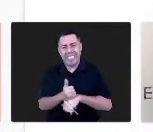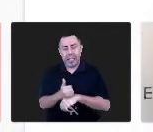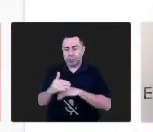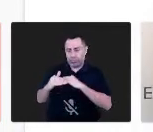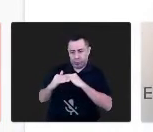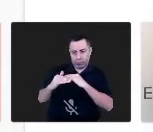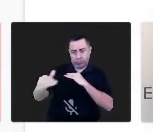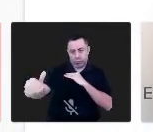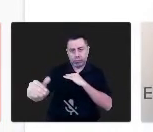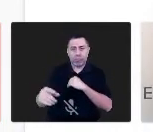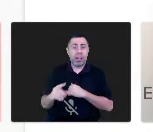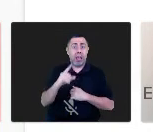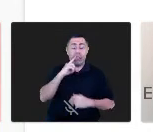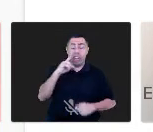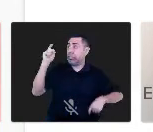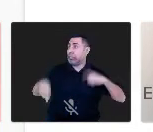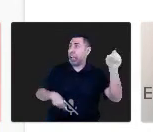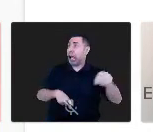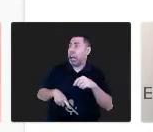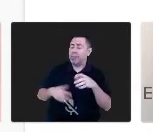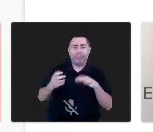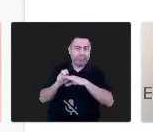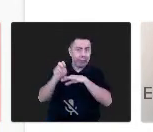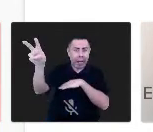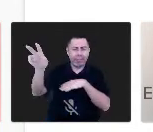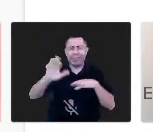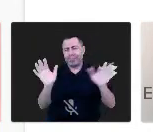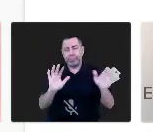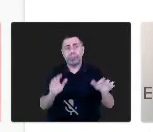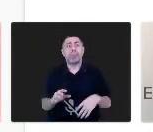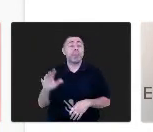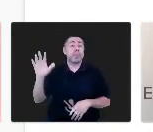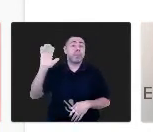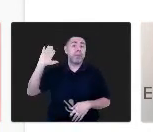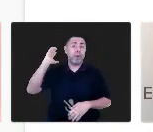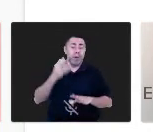um before covid the average job search in the us was six months during covid we're seeing people